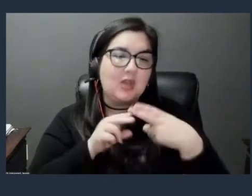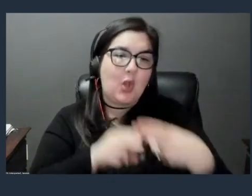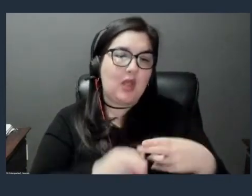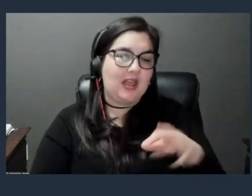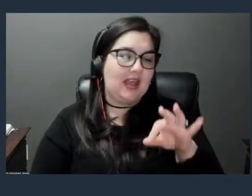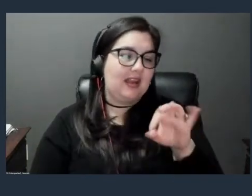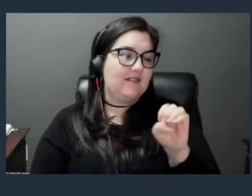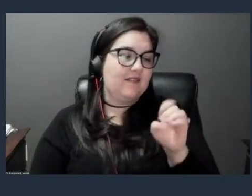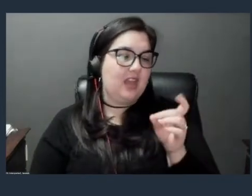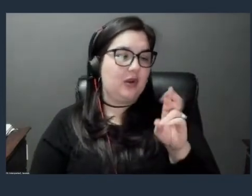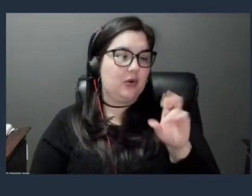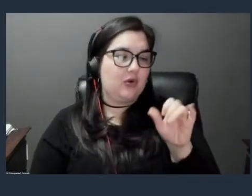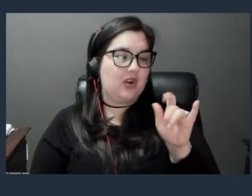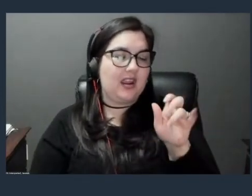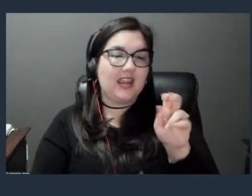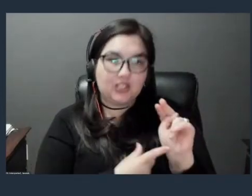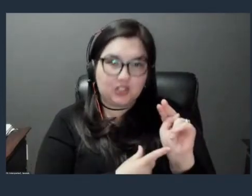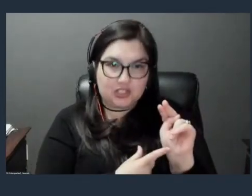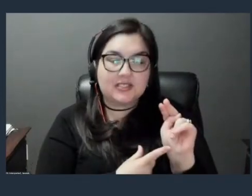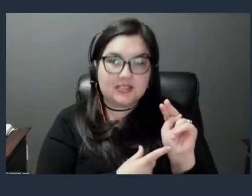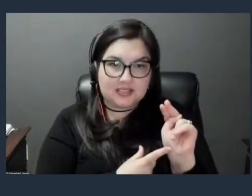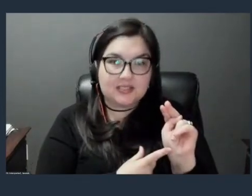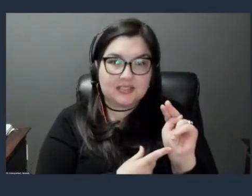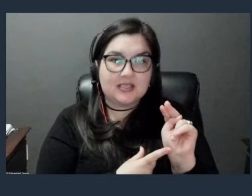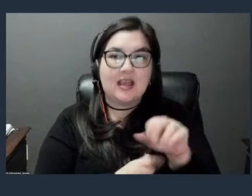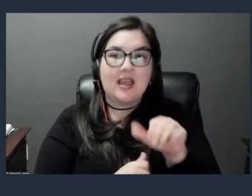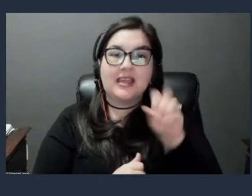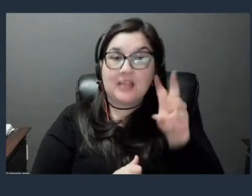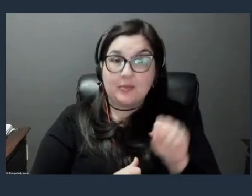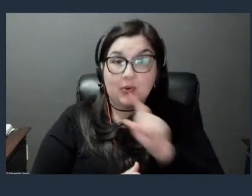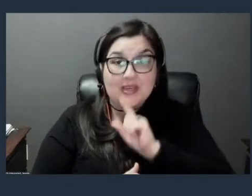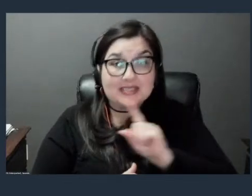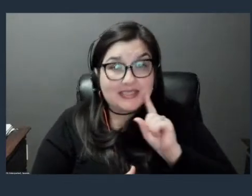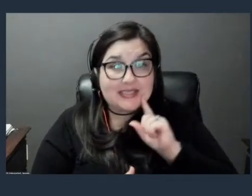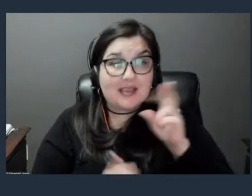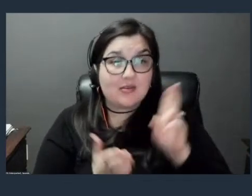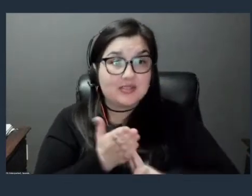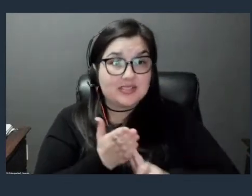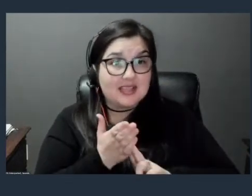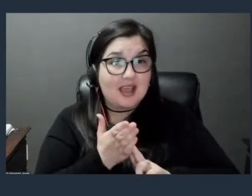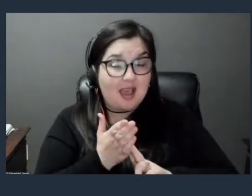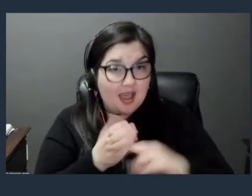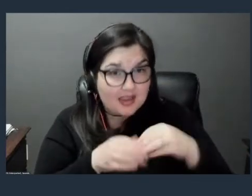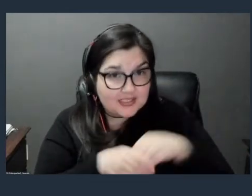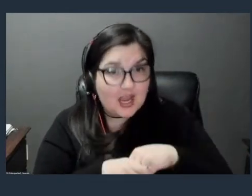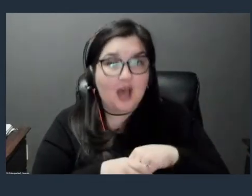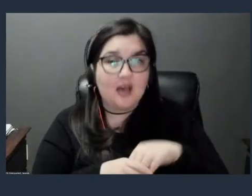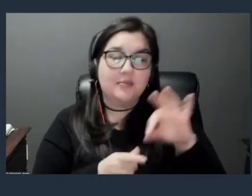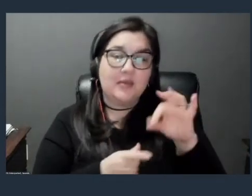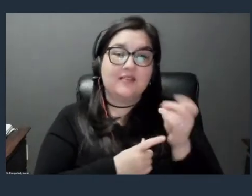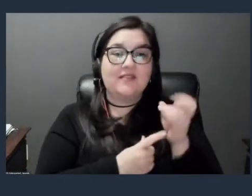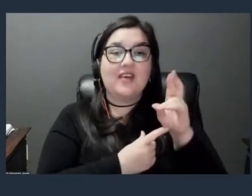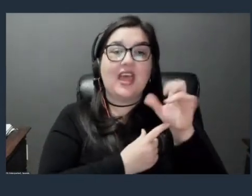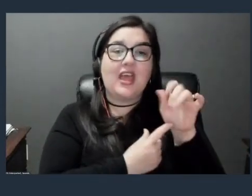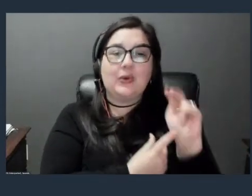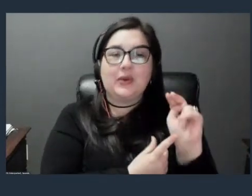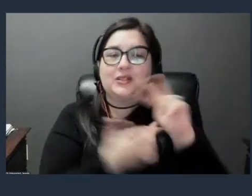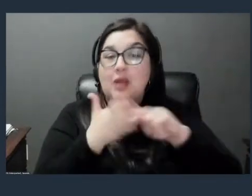We have AWS Single Sign On if you want to set up Federation. What Federation really means is it means you have,